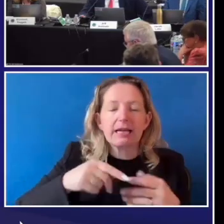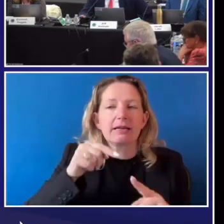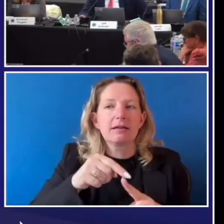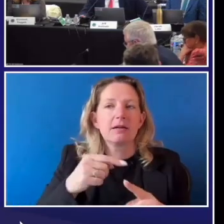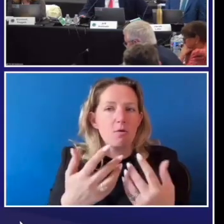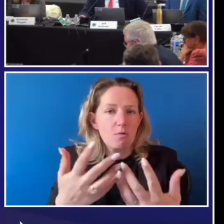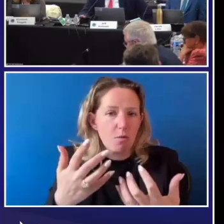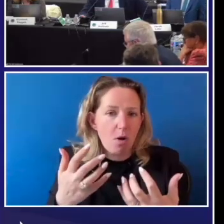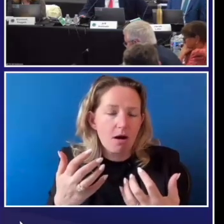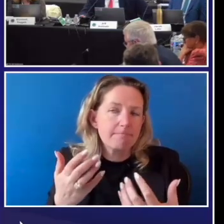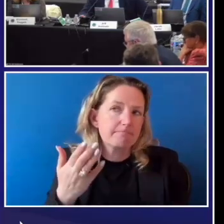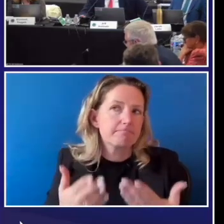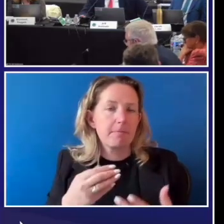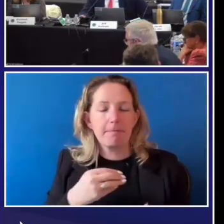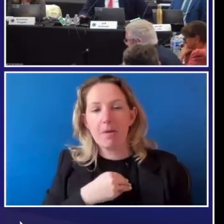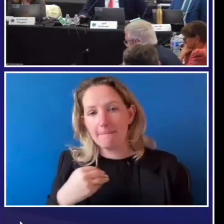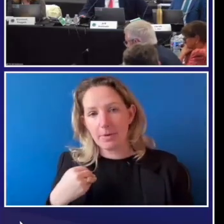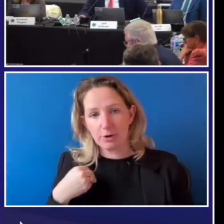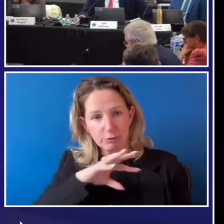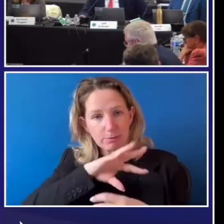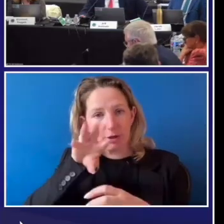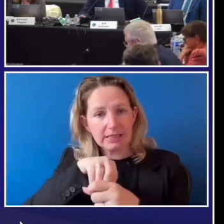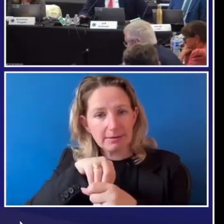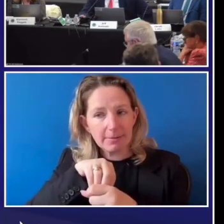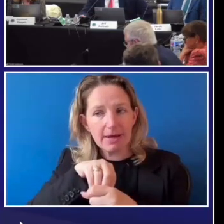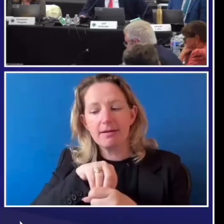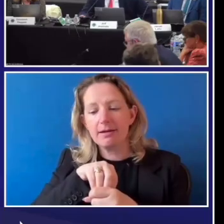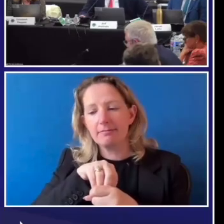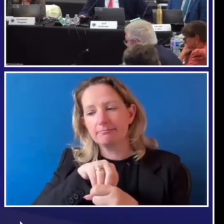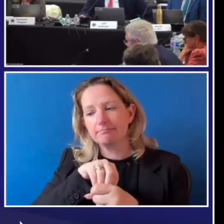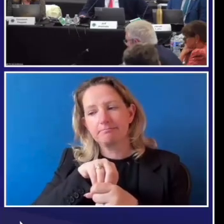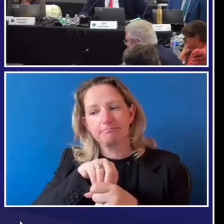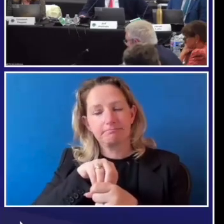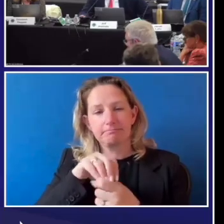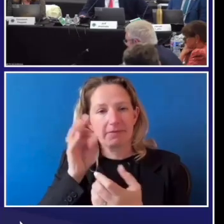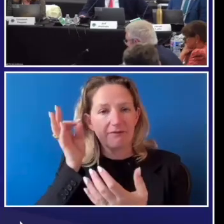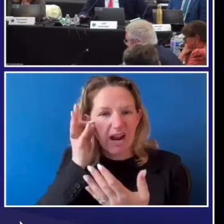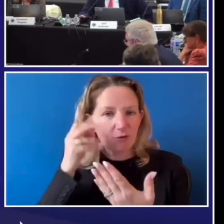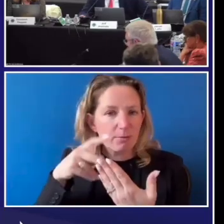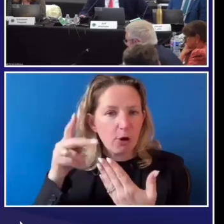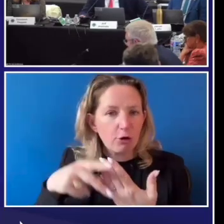uh, participate in, um, like I said, federal programs, what we found and seen